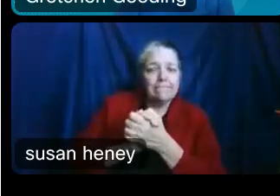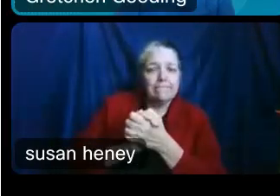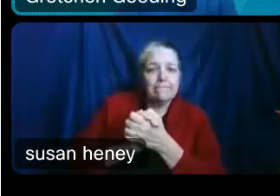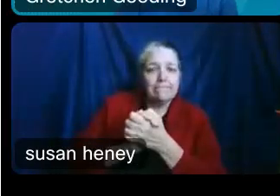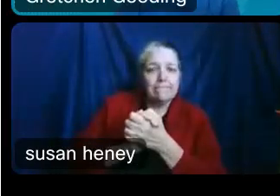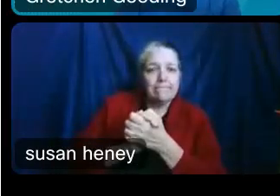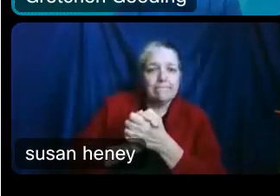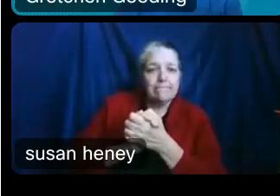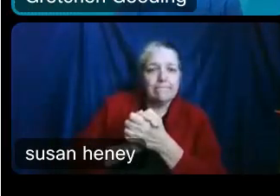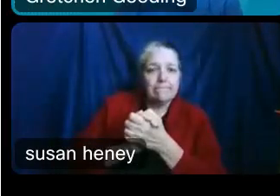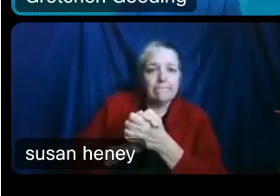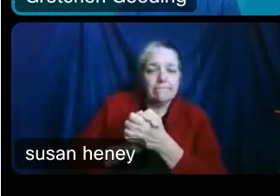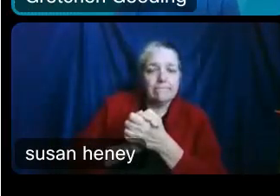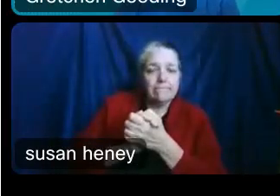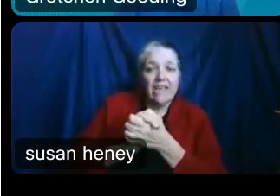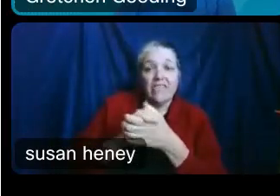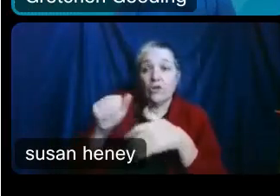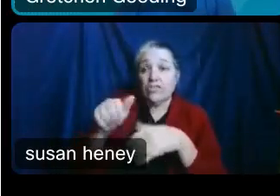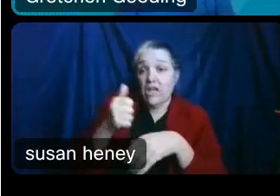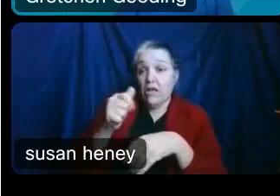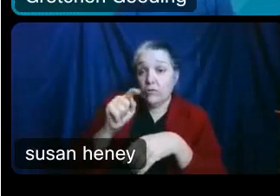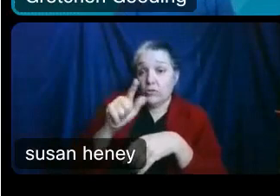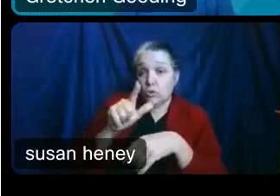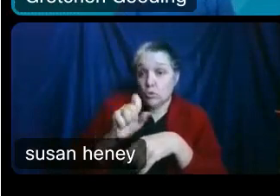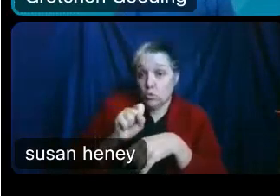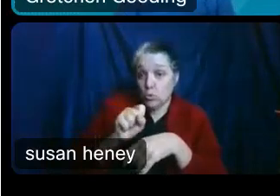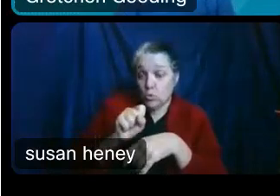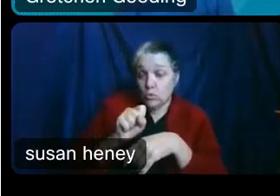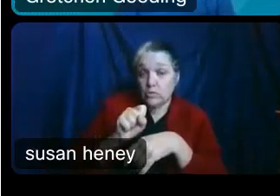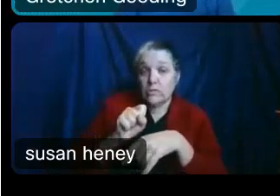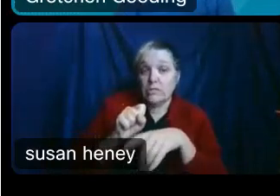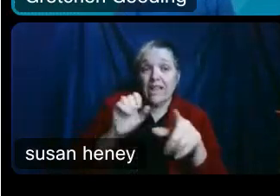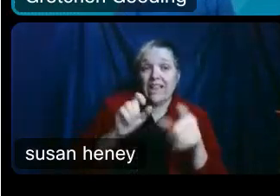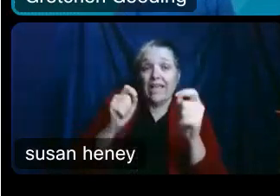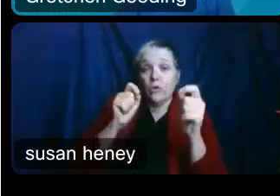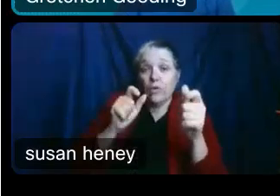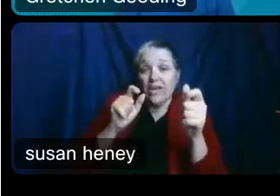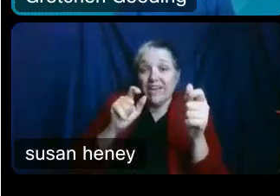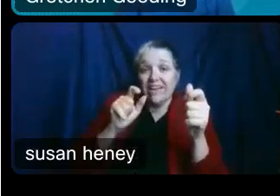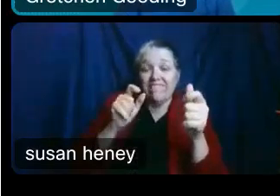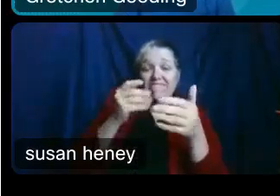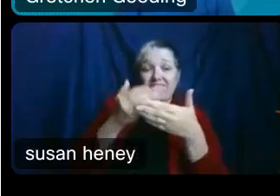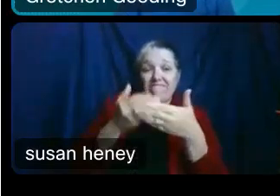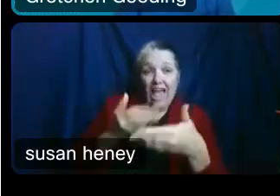We also have other tools like QuickFacts, My Tribal Area, Census Business Builder, and